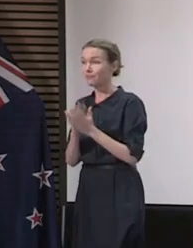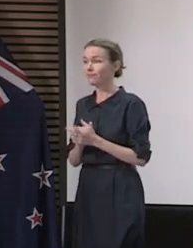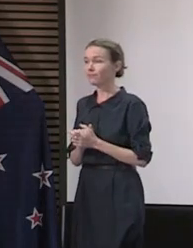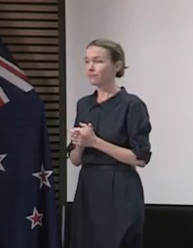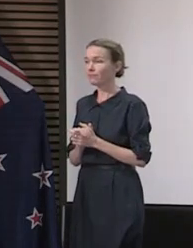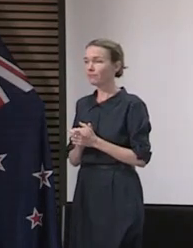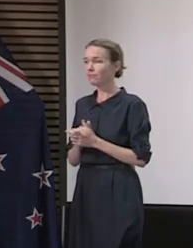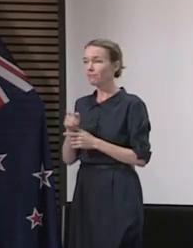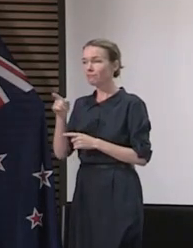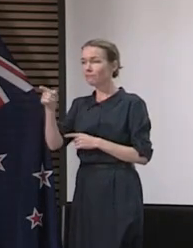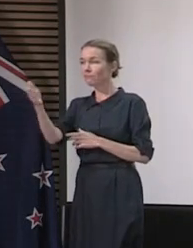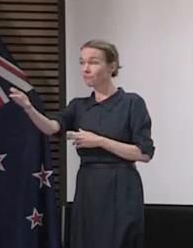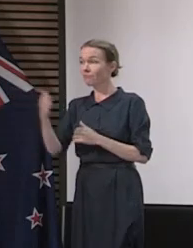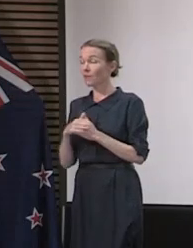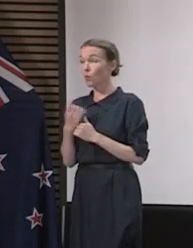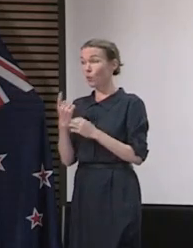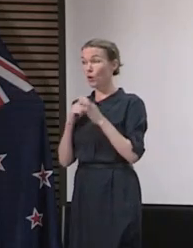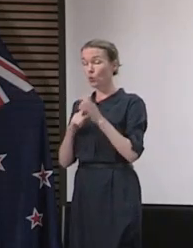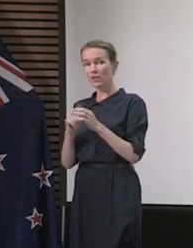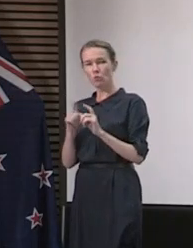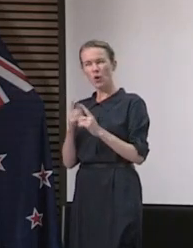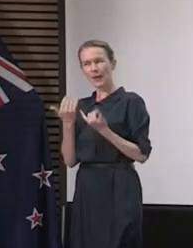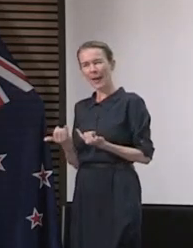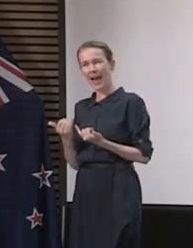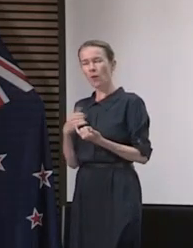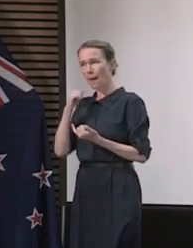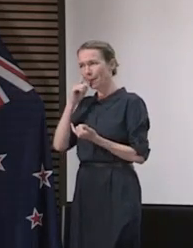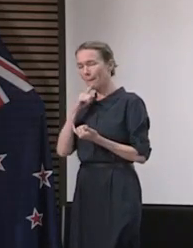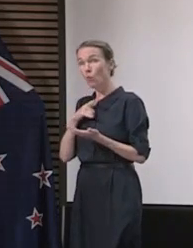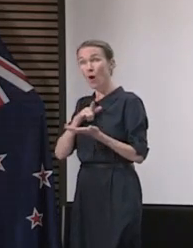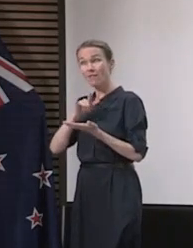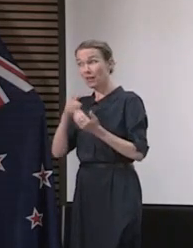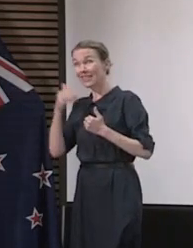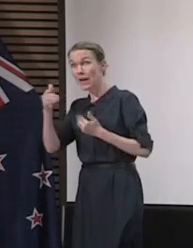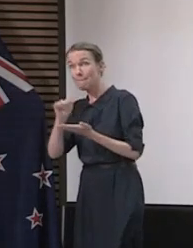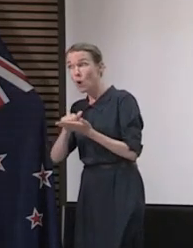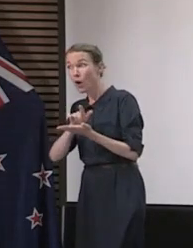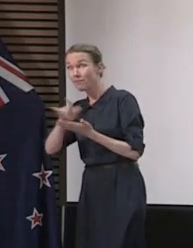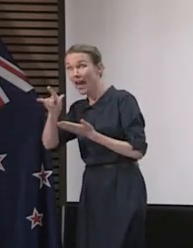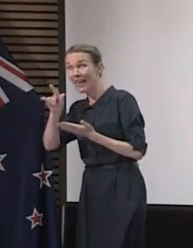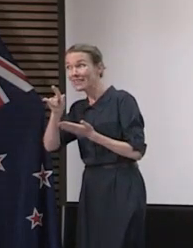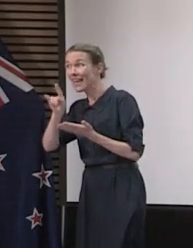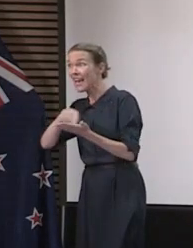today. Prime Minister, should New Zealanders be able to get a refund from Air New Zealand rather than just